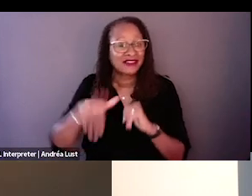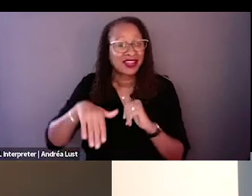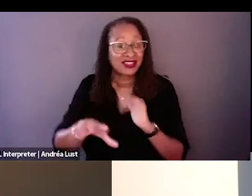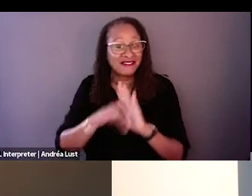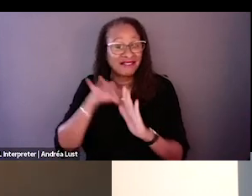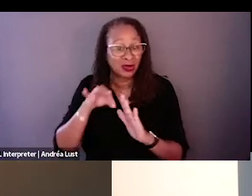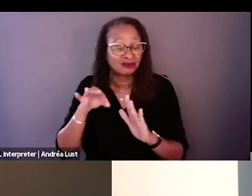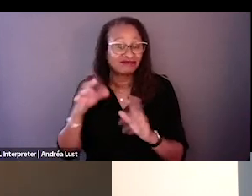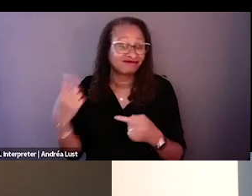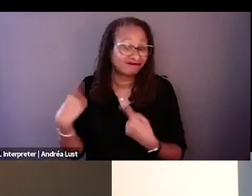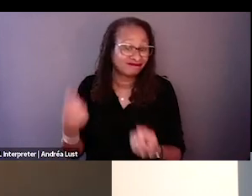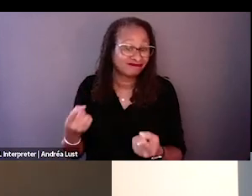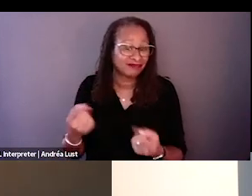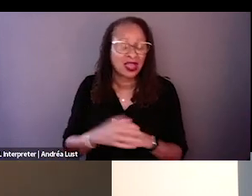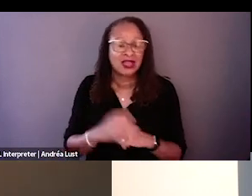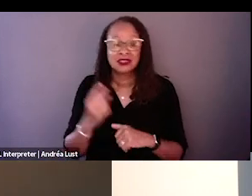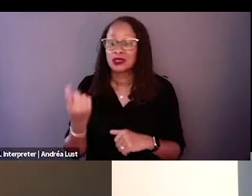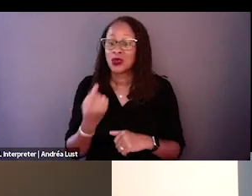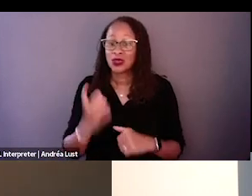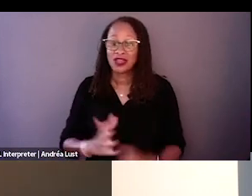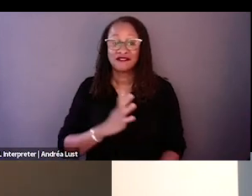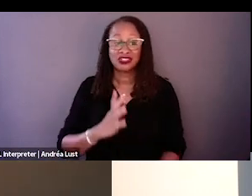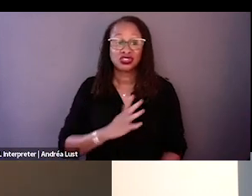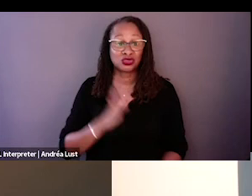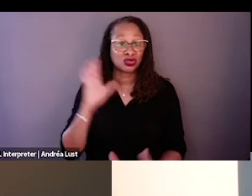Was that your intention?